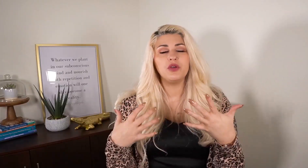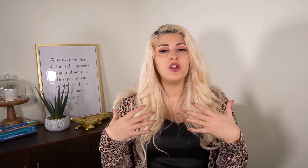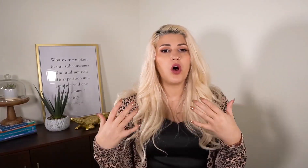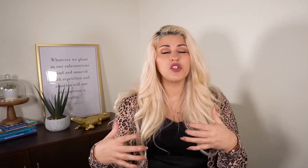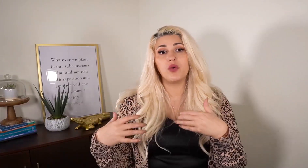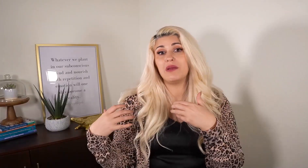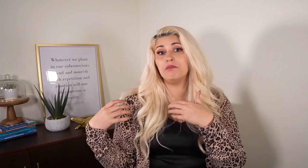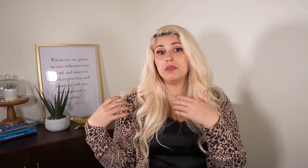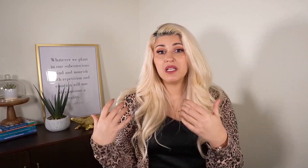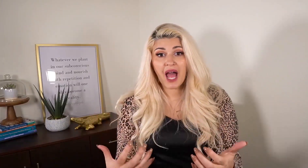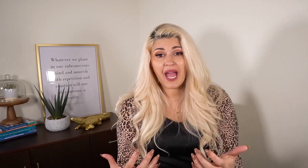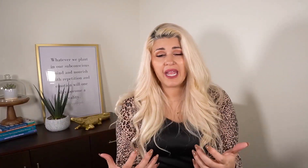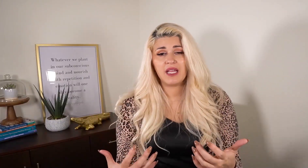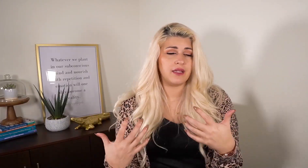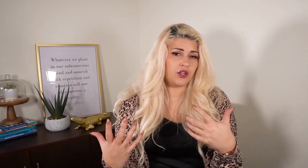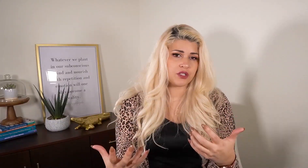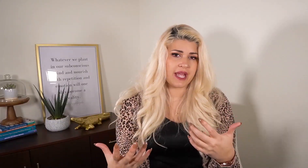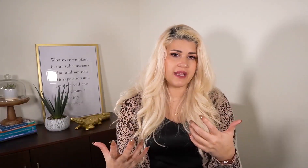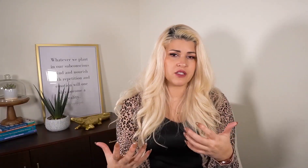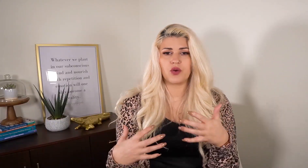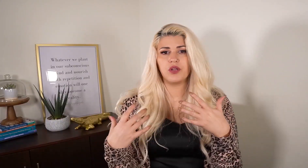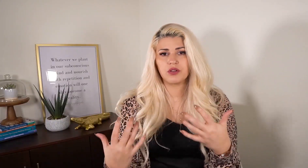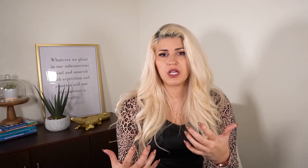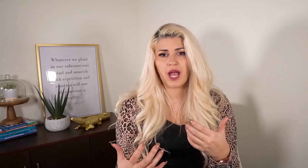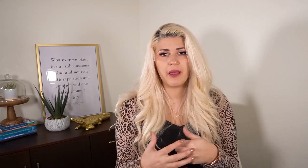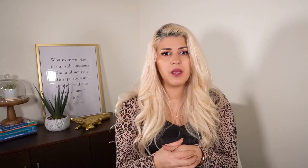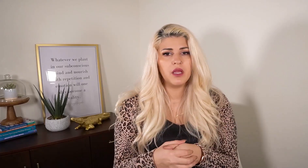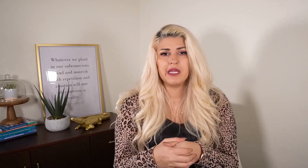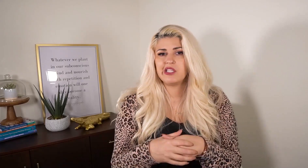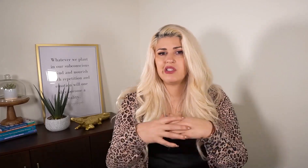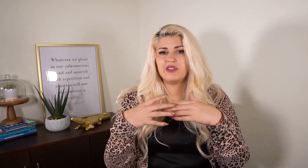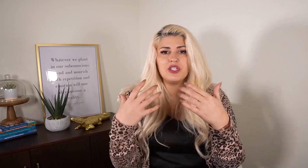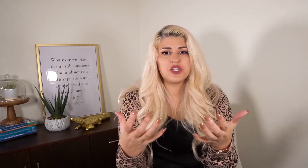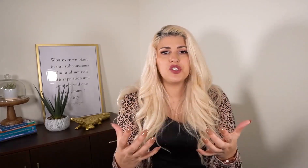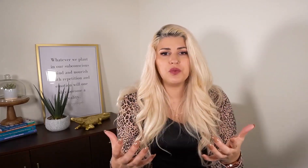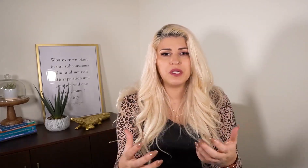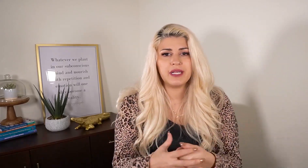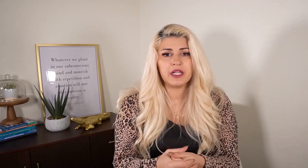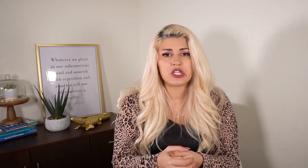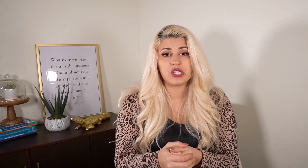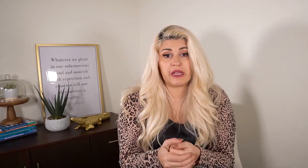You can also imply your tense or your time just as you would in English.